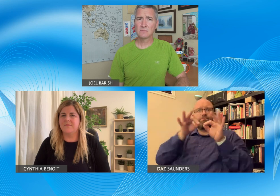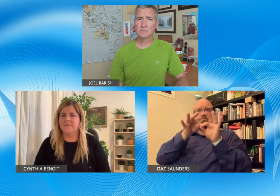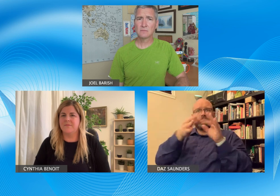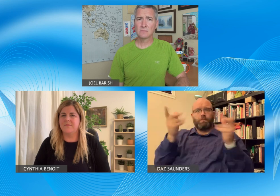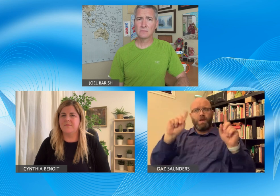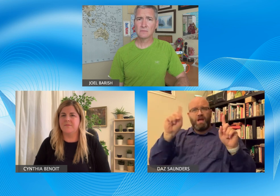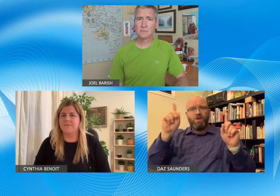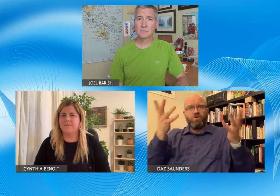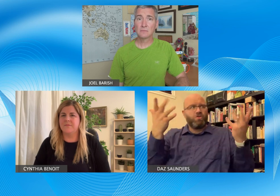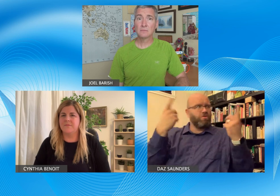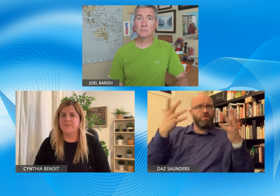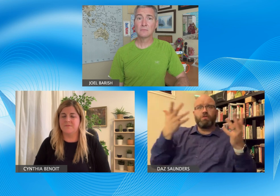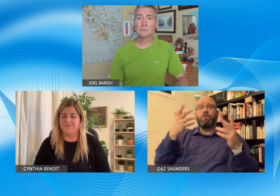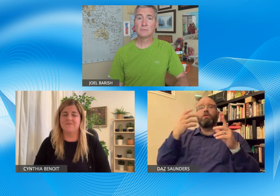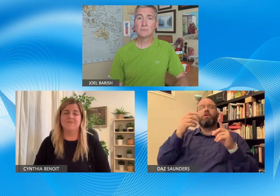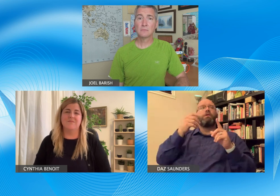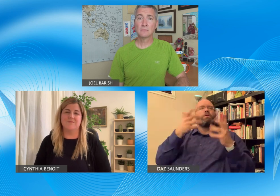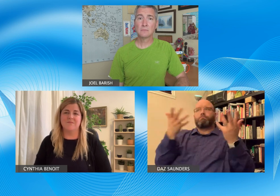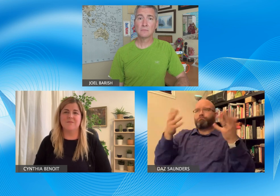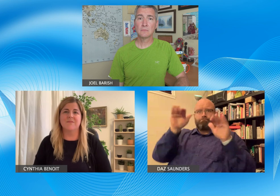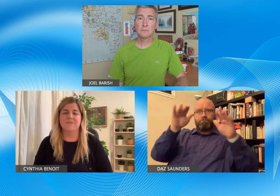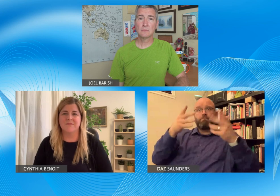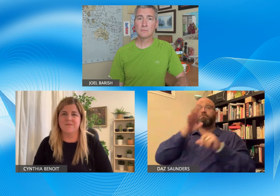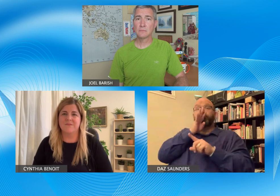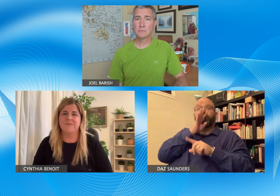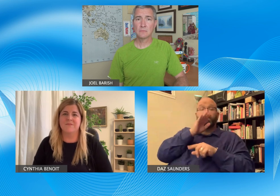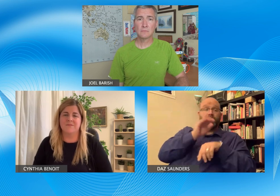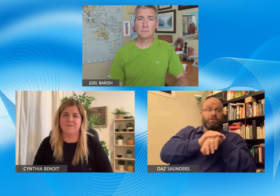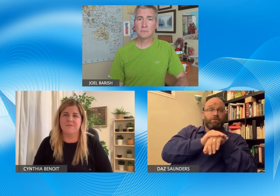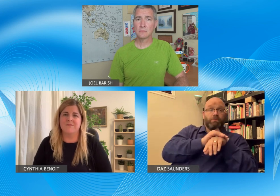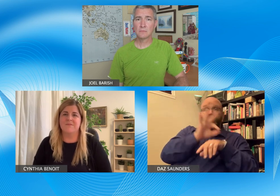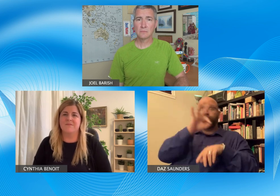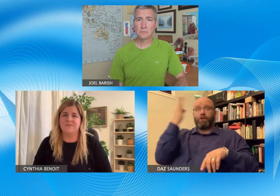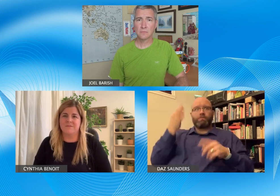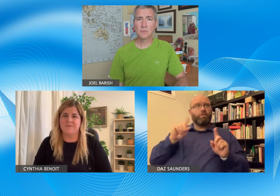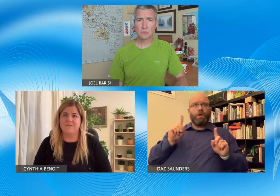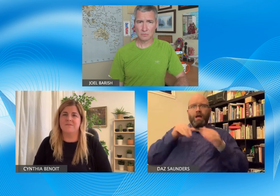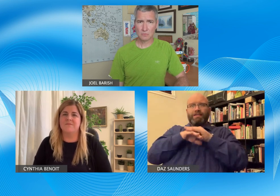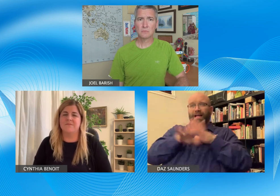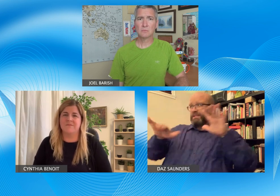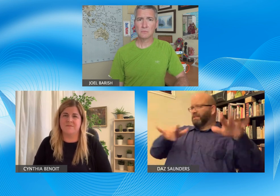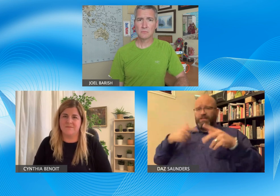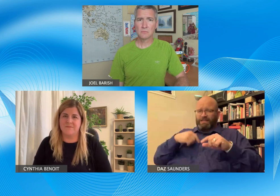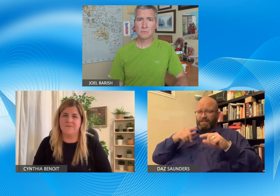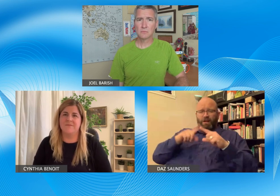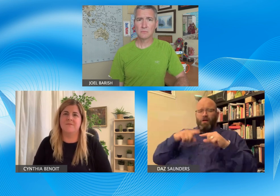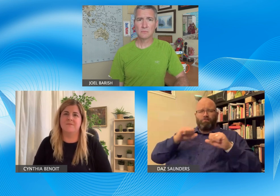about the lack of accessibility. We all started contacting different sorts of people.